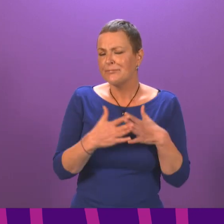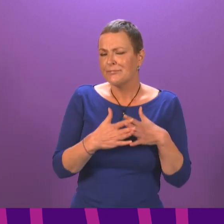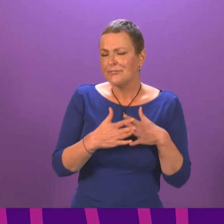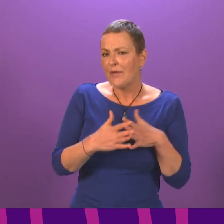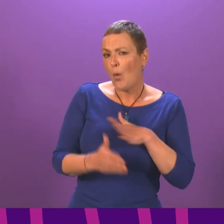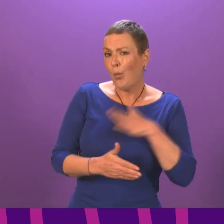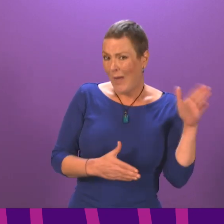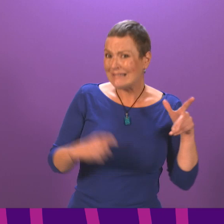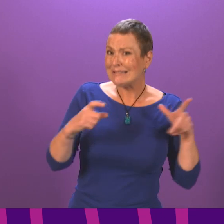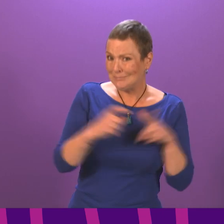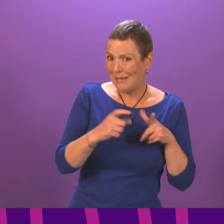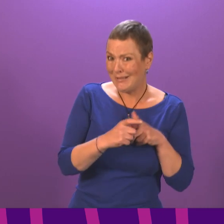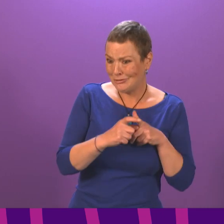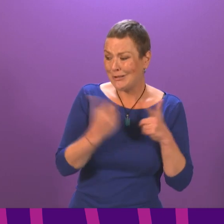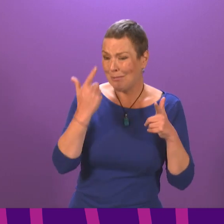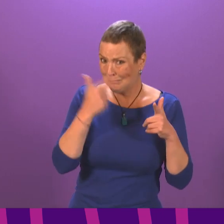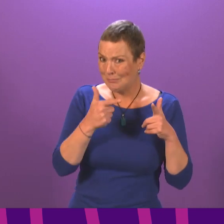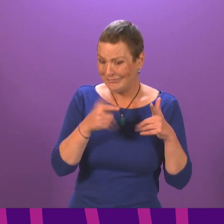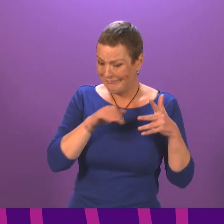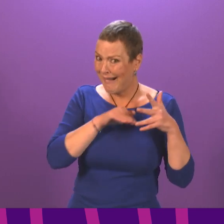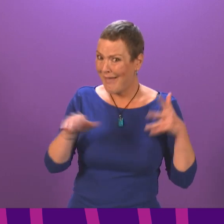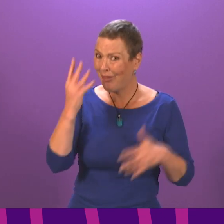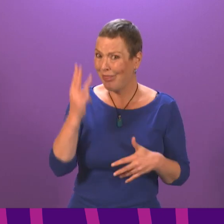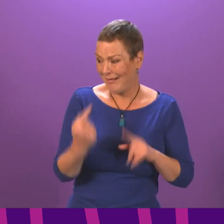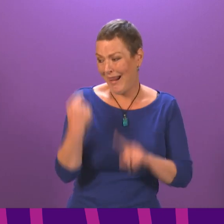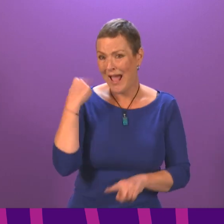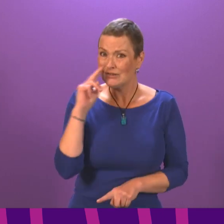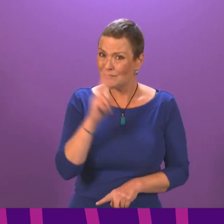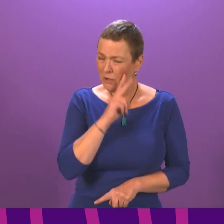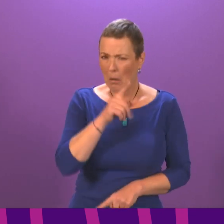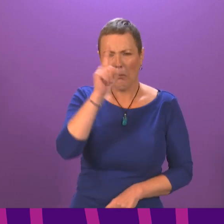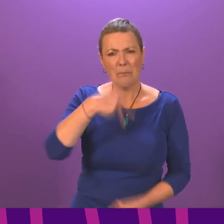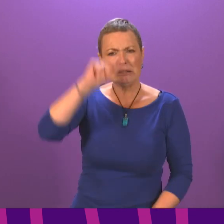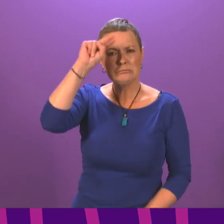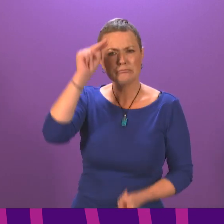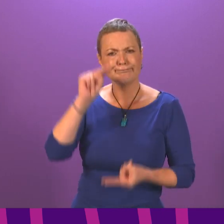Friday, despite a 35 per cent decrease in the number of positive cases in the preceding